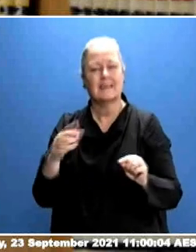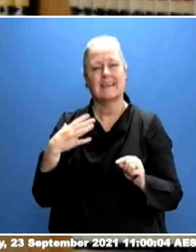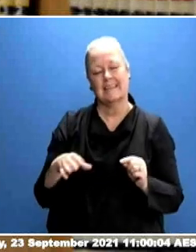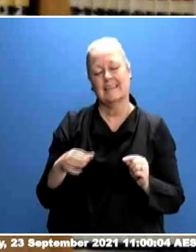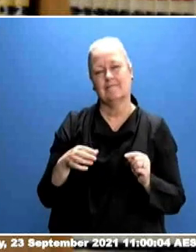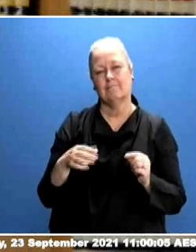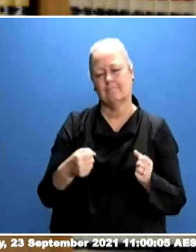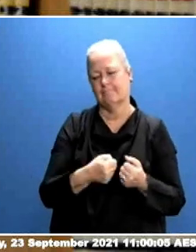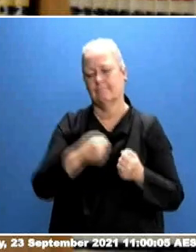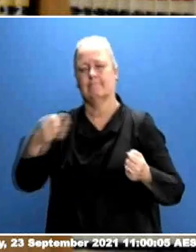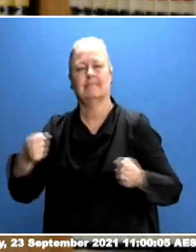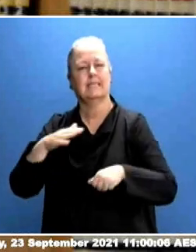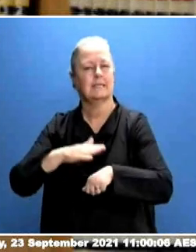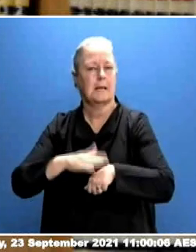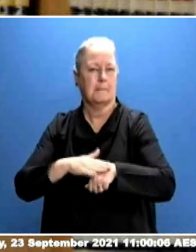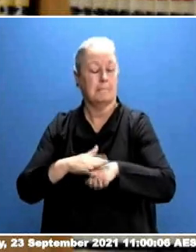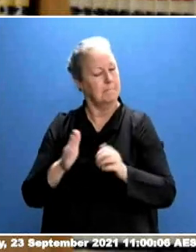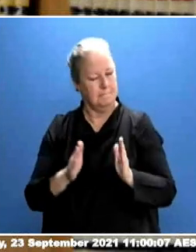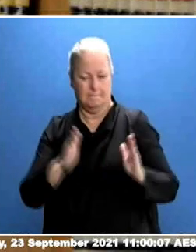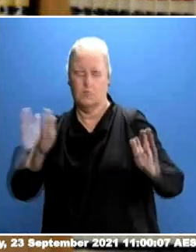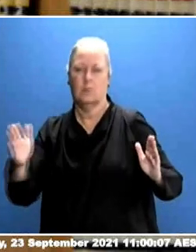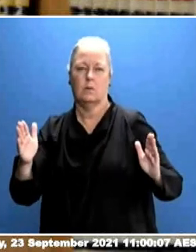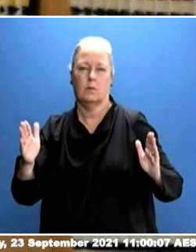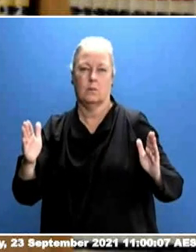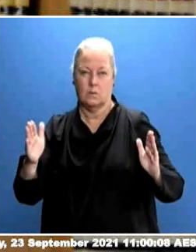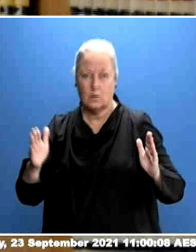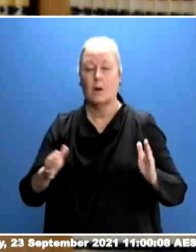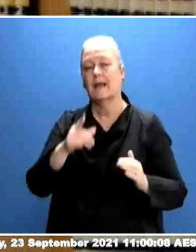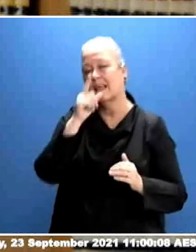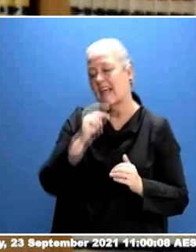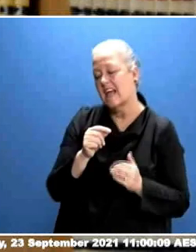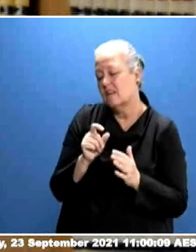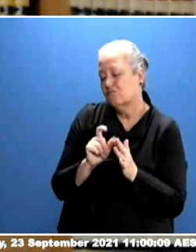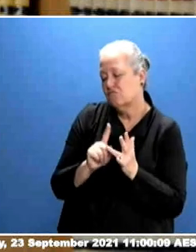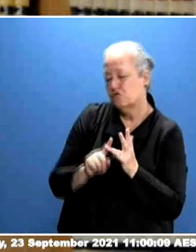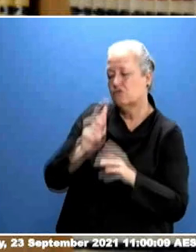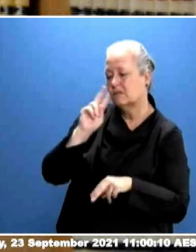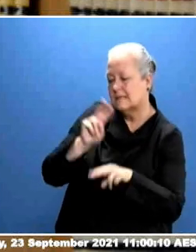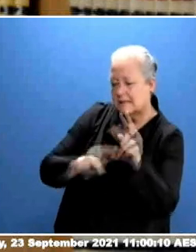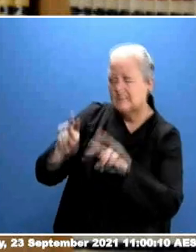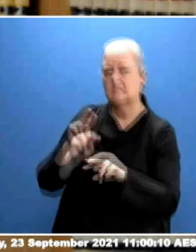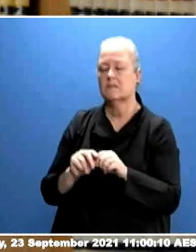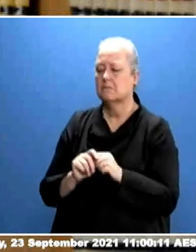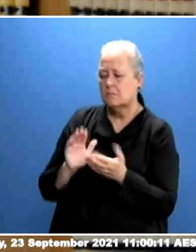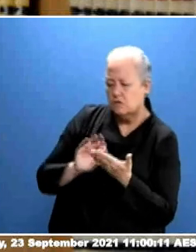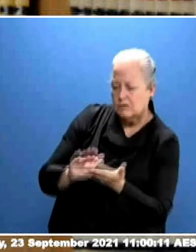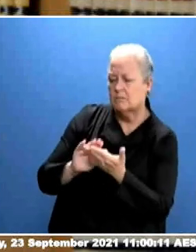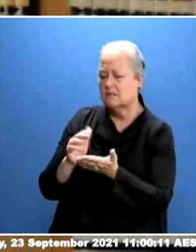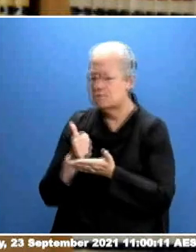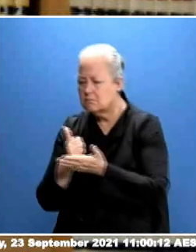in order to have the assessment and treatment and support and a safe transition back out to the community,